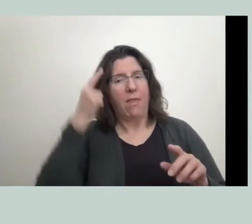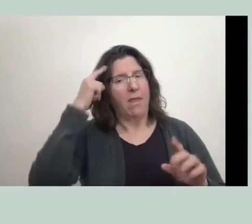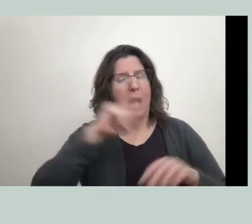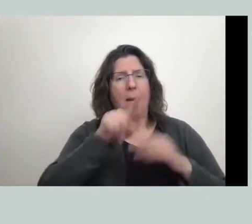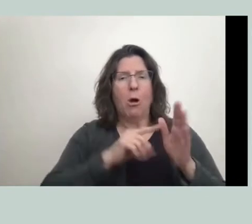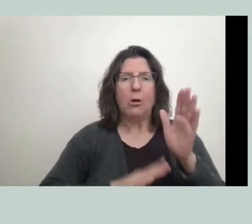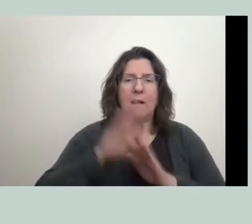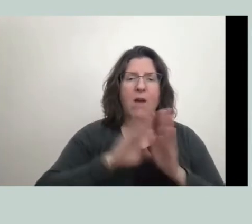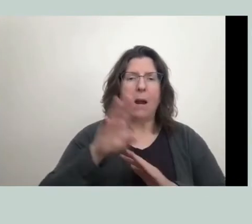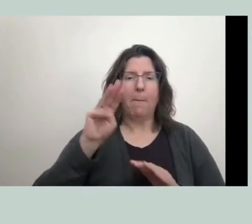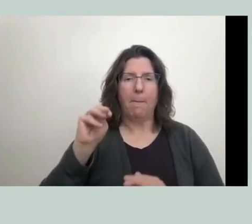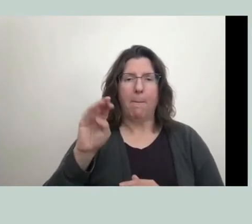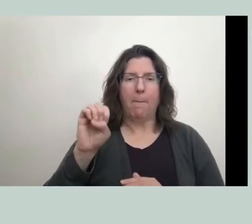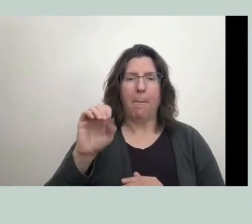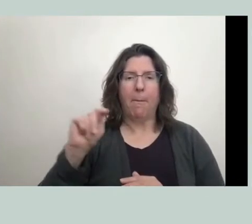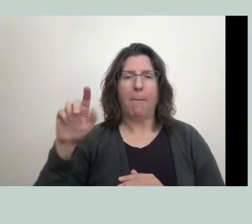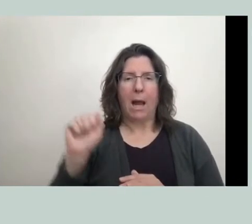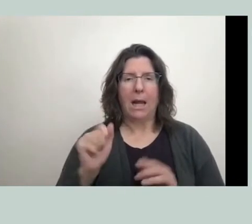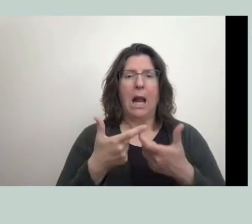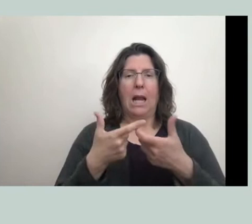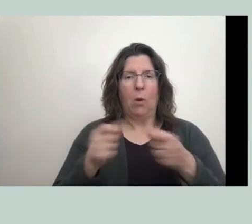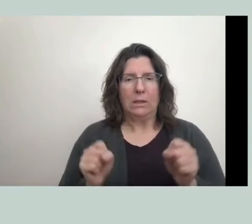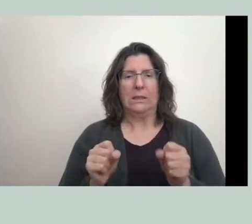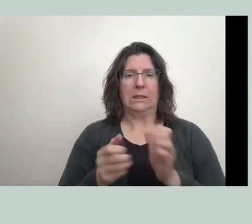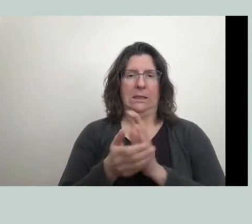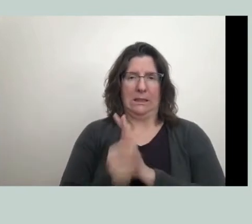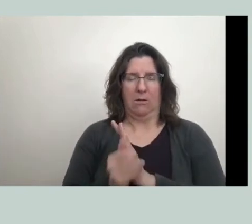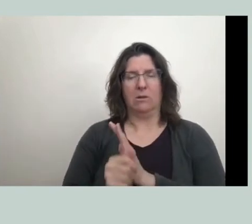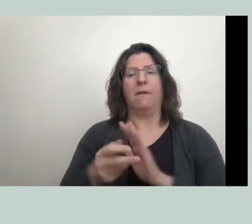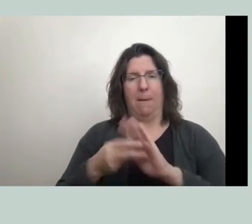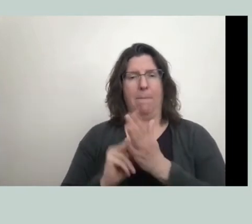The research notes that instruction is NOT explicitly focused on